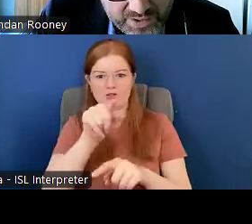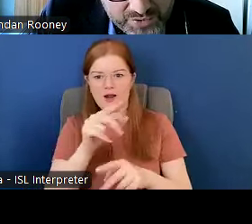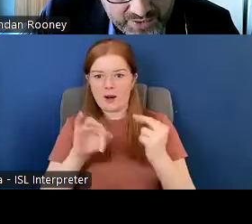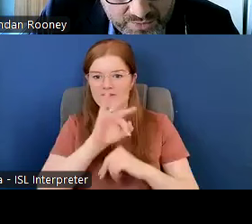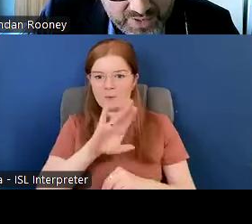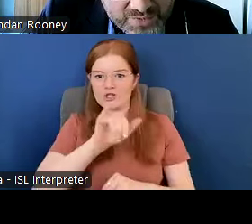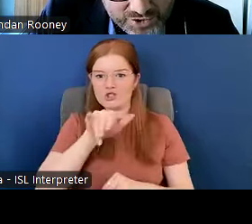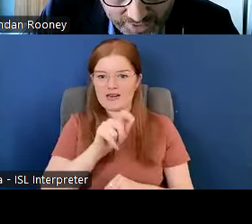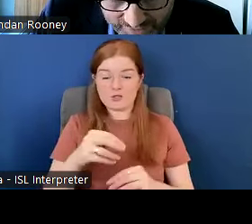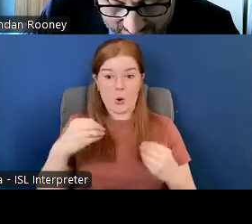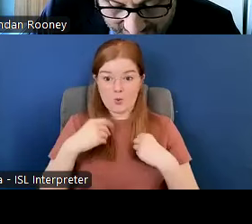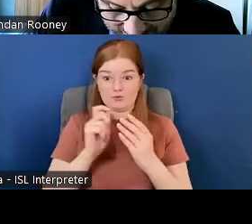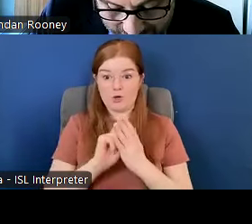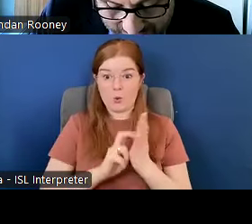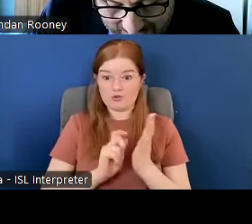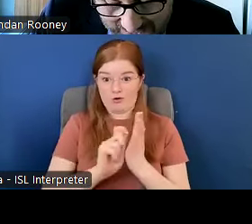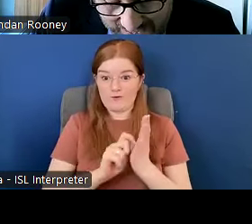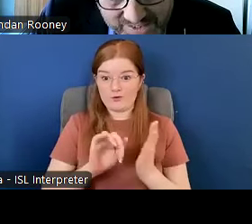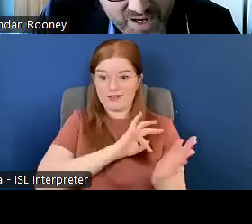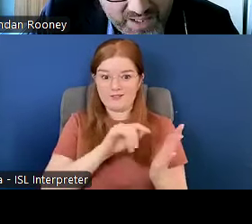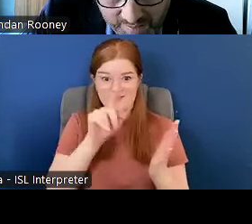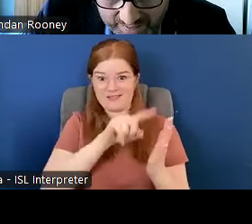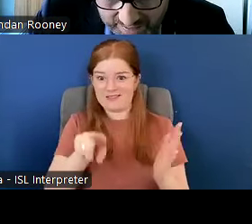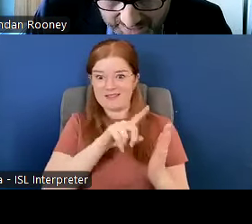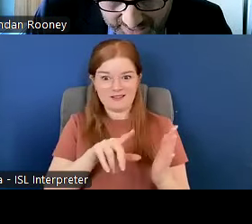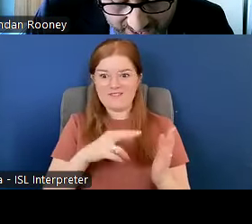consumption, these were notes she wrote for herself, is entirely modernist in its